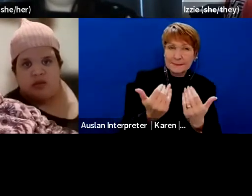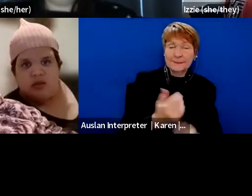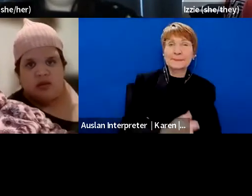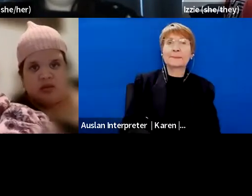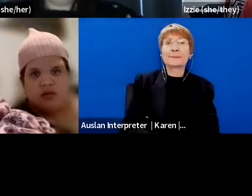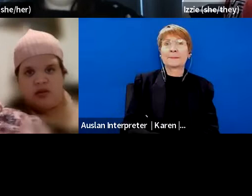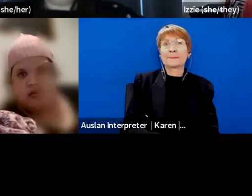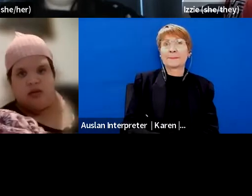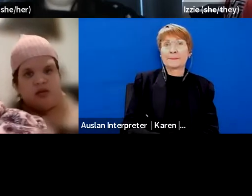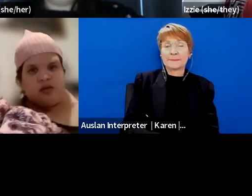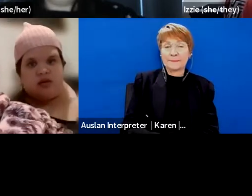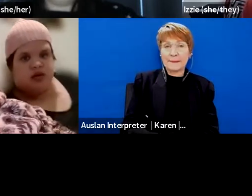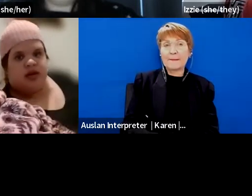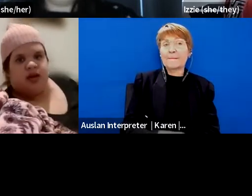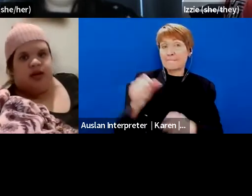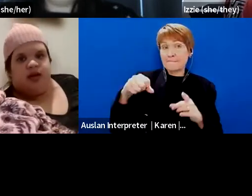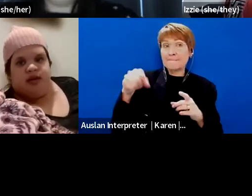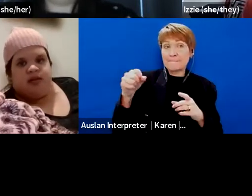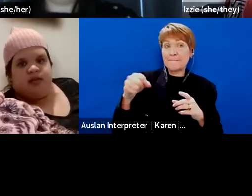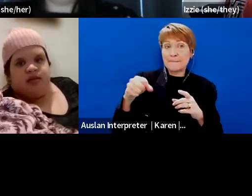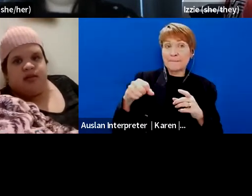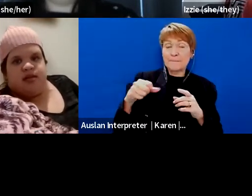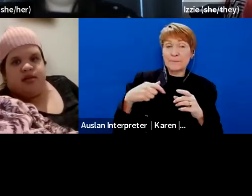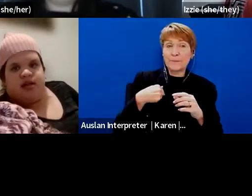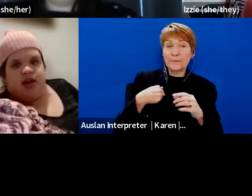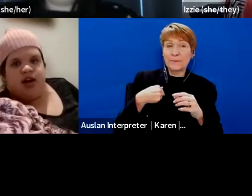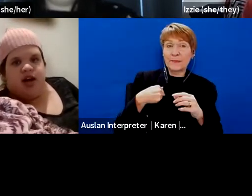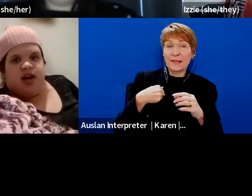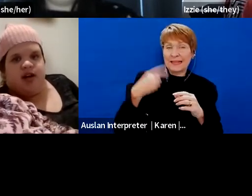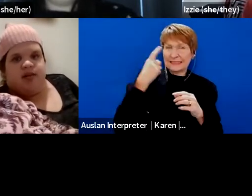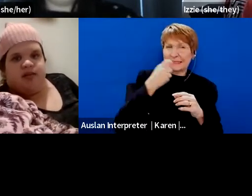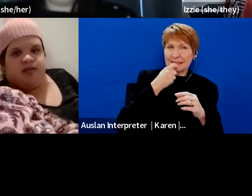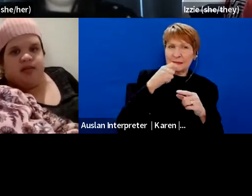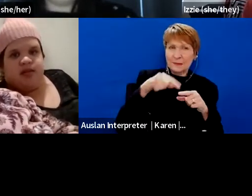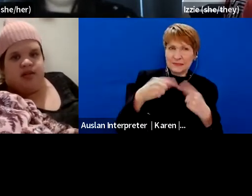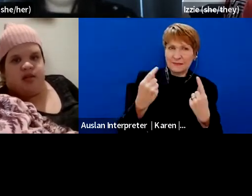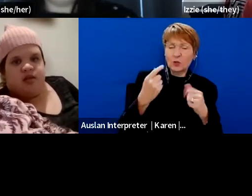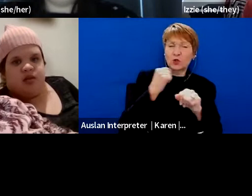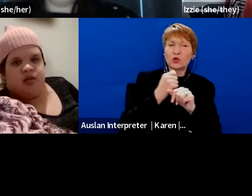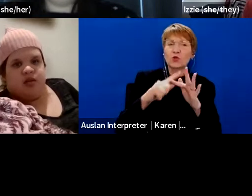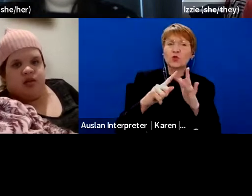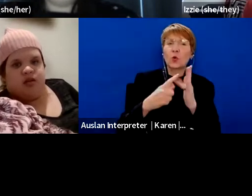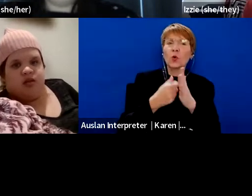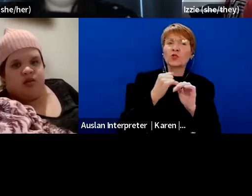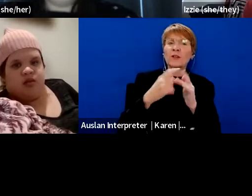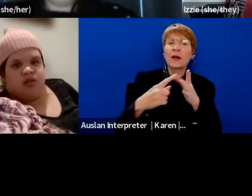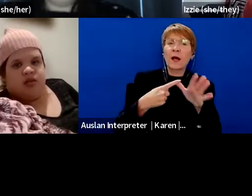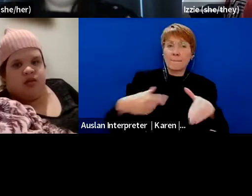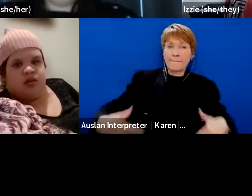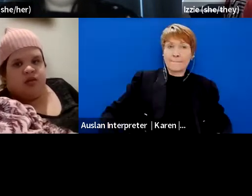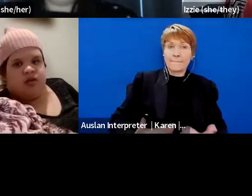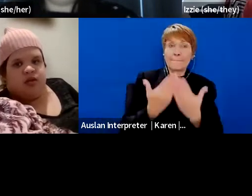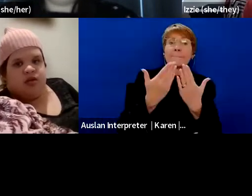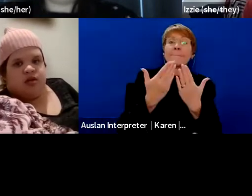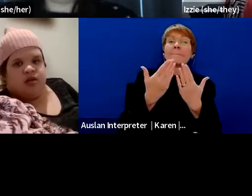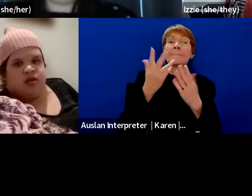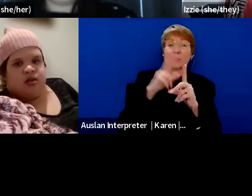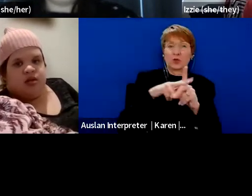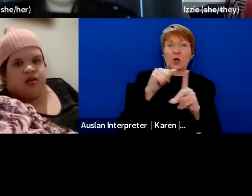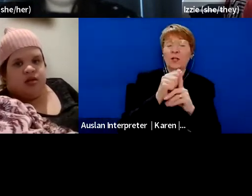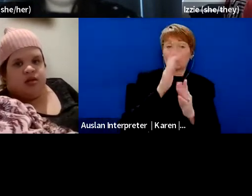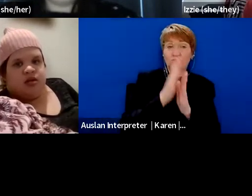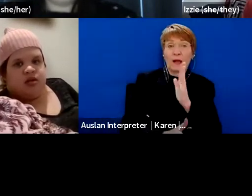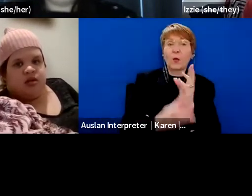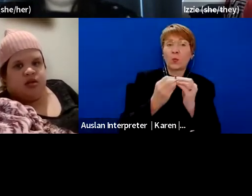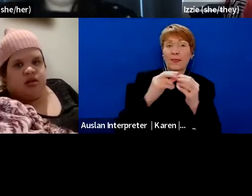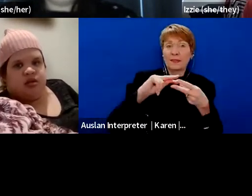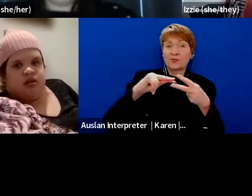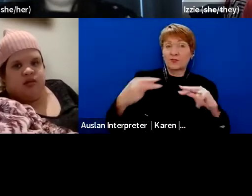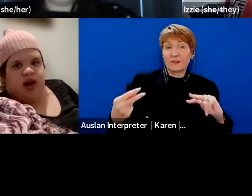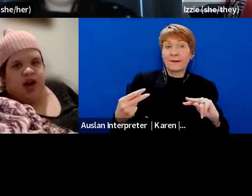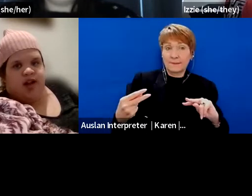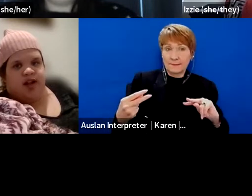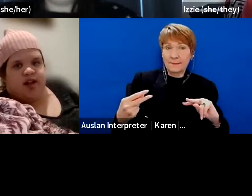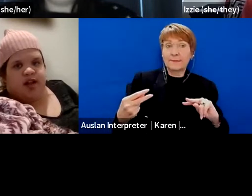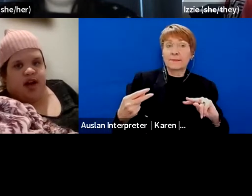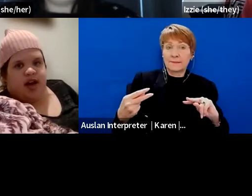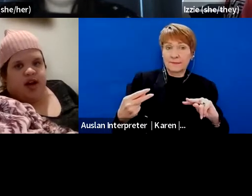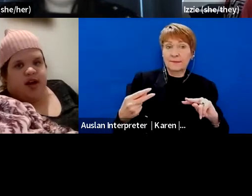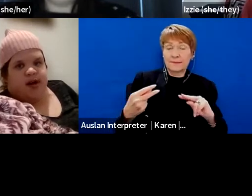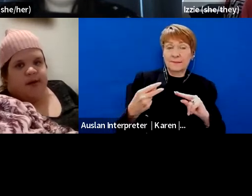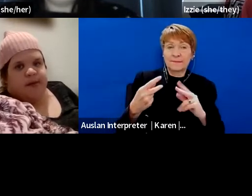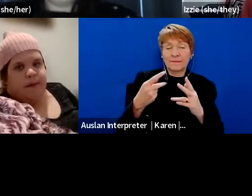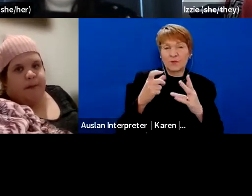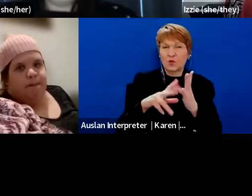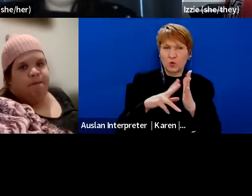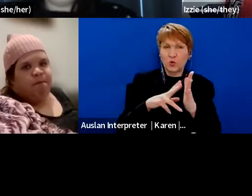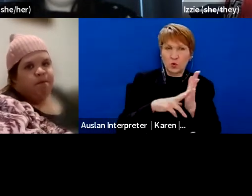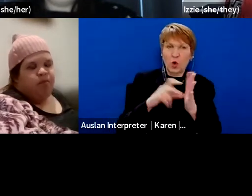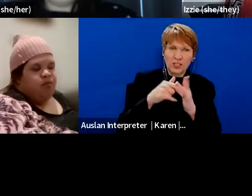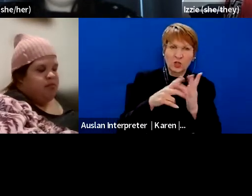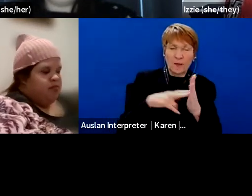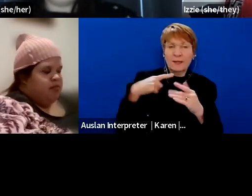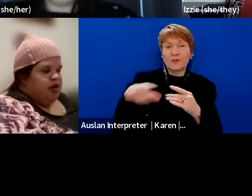Yeah, for sure. So for us it was a little bit different because Georgia was diagnosed at birth. With a genetic condition. So, for us, information was hard to come by.